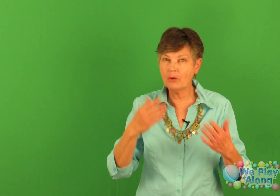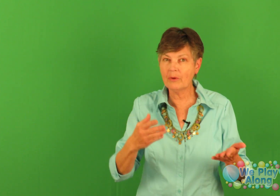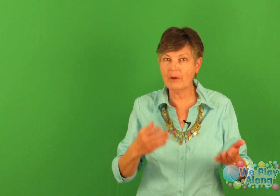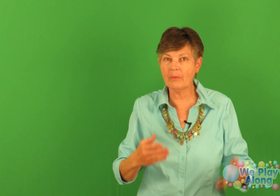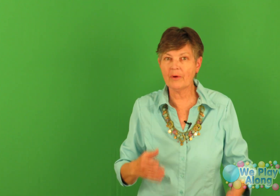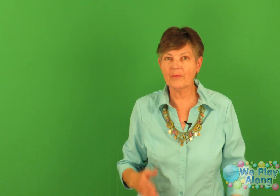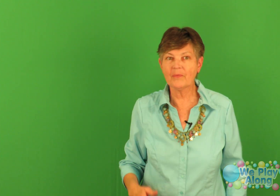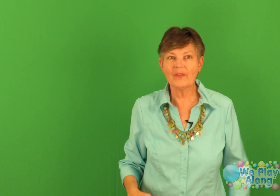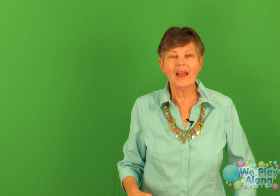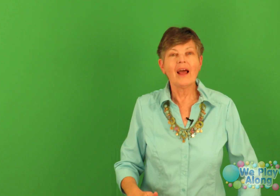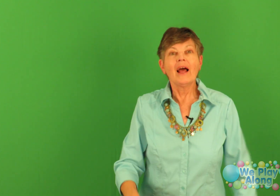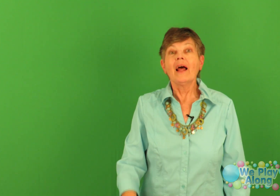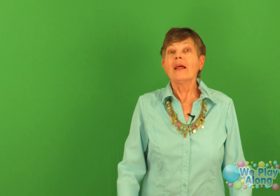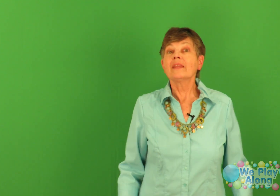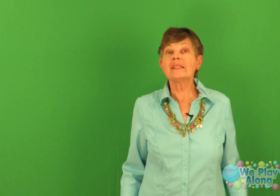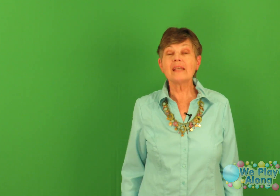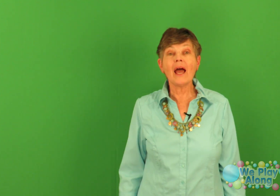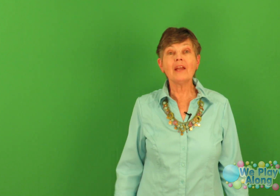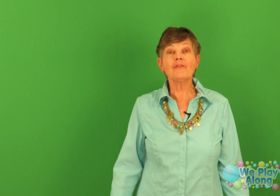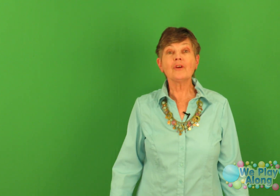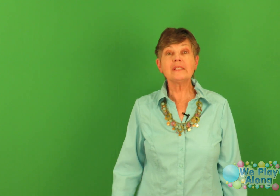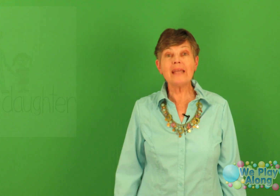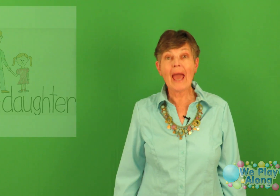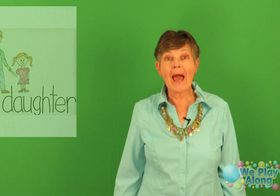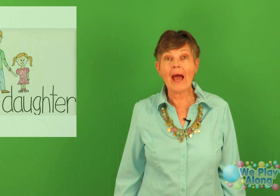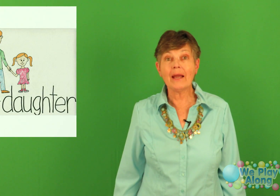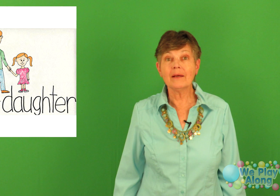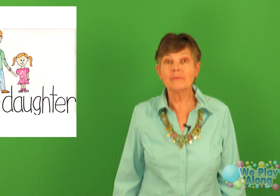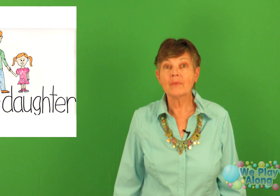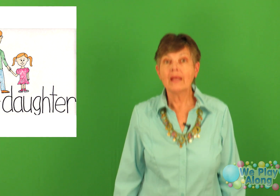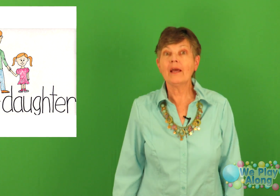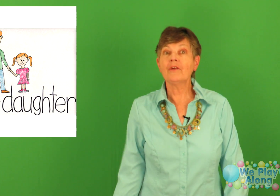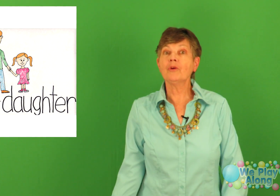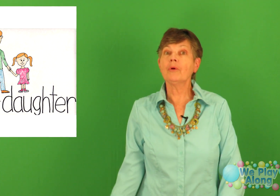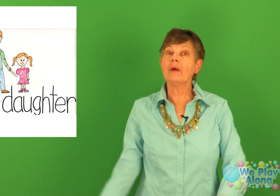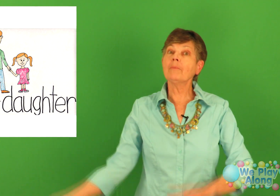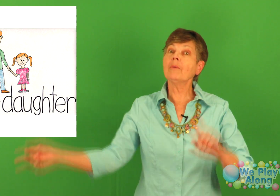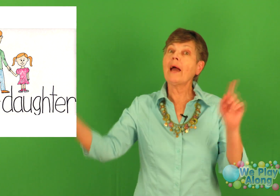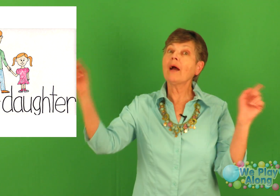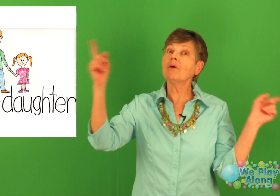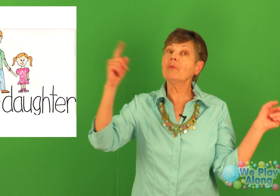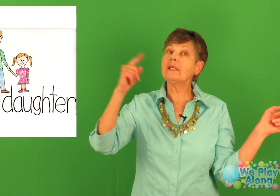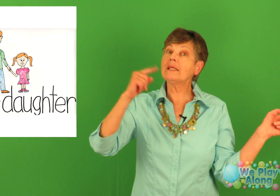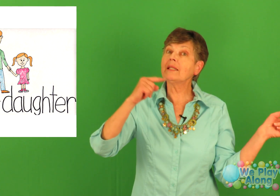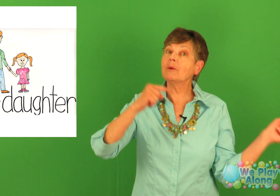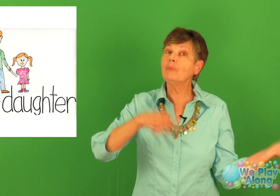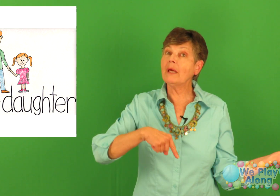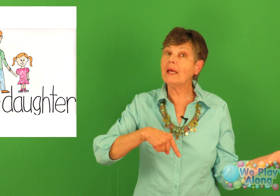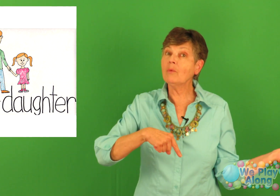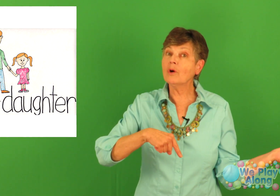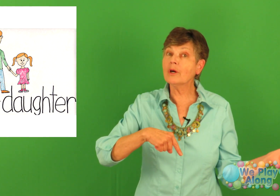you remember the sign for dad now if you remember back when we did the B words